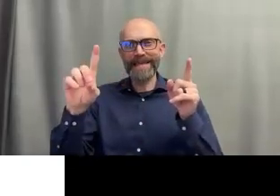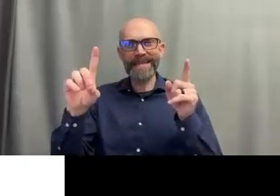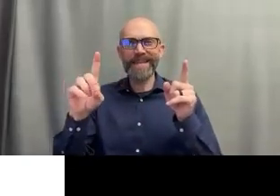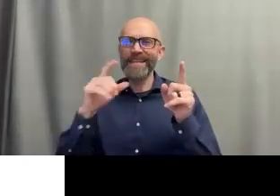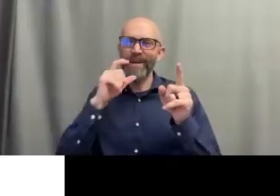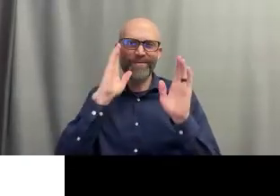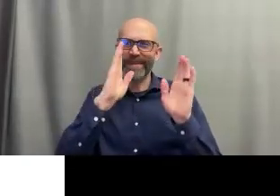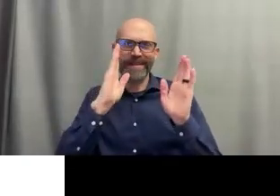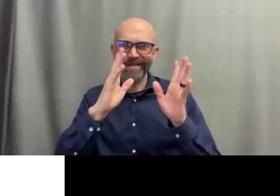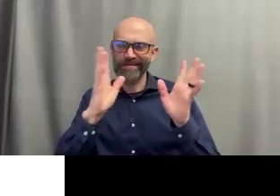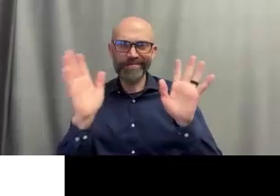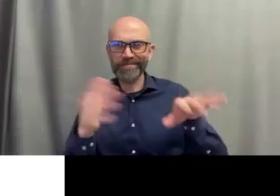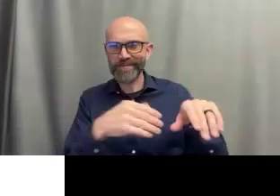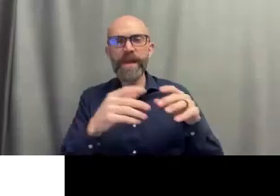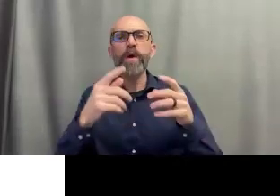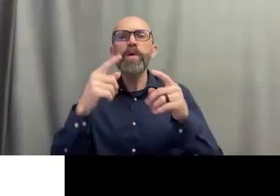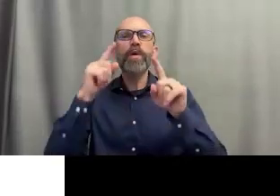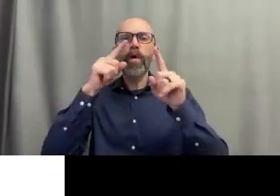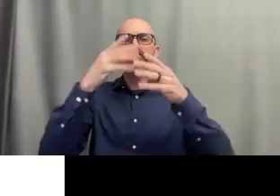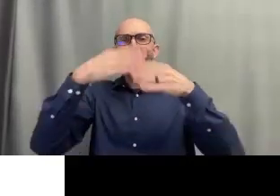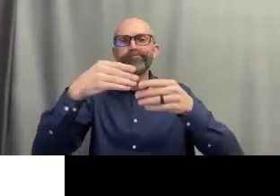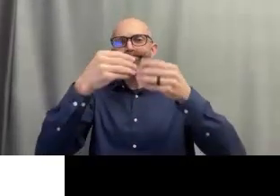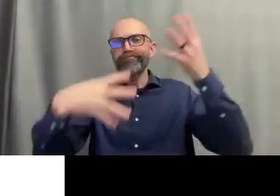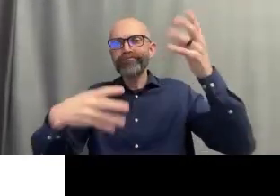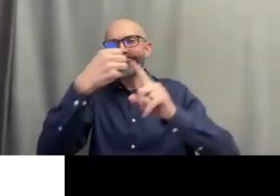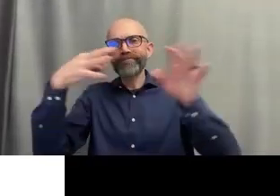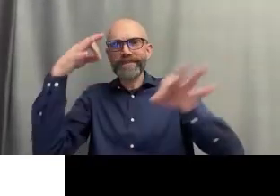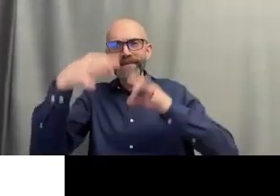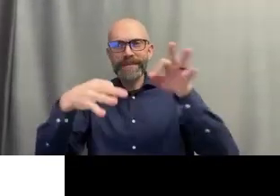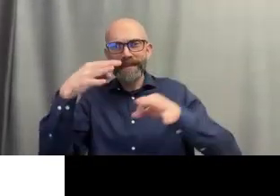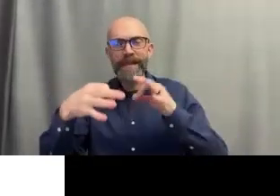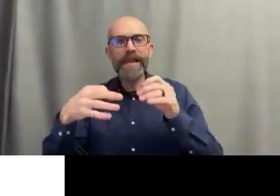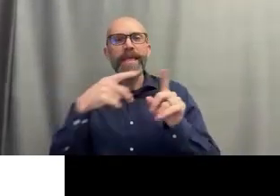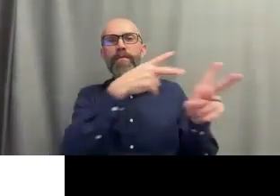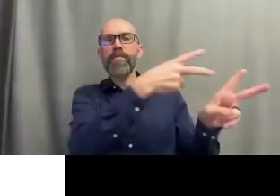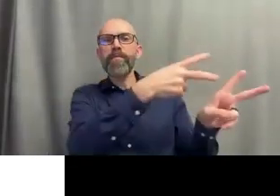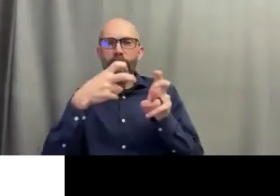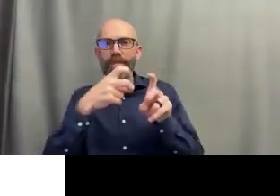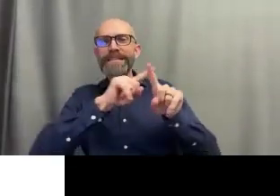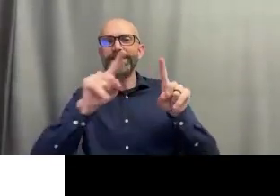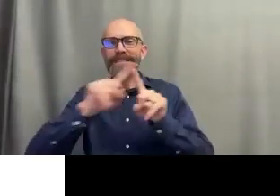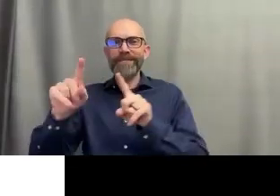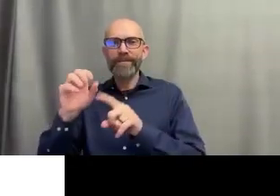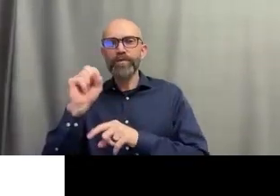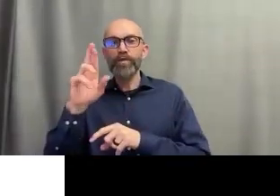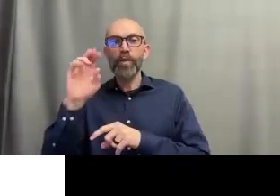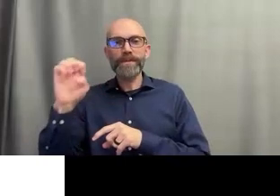But we just break it down because these aggregated repositories just pull from a lot of different sources, that are online.